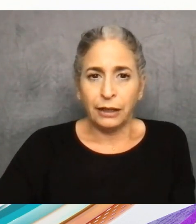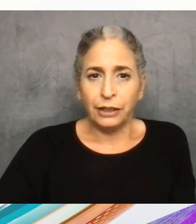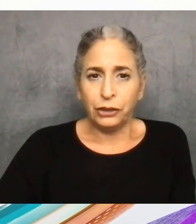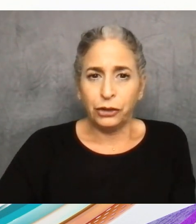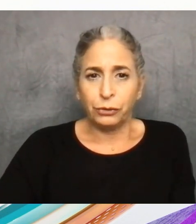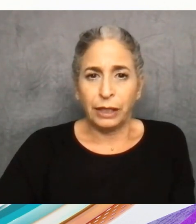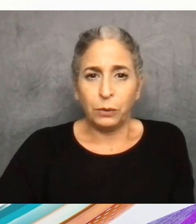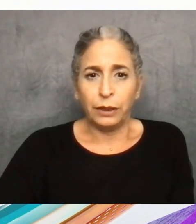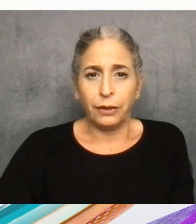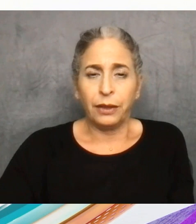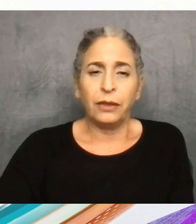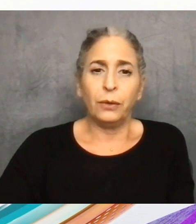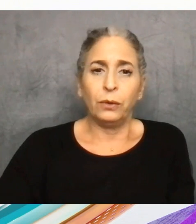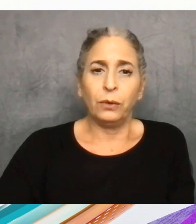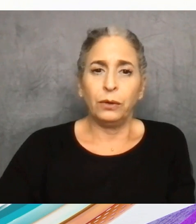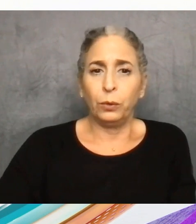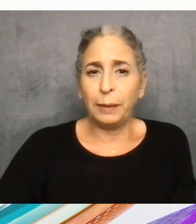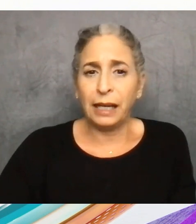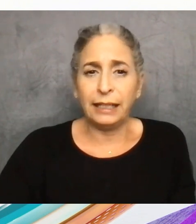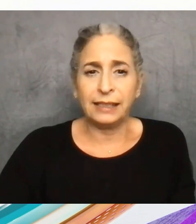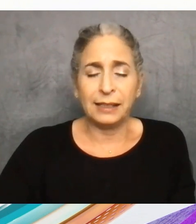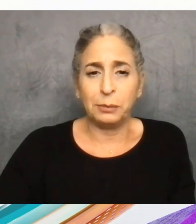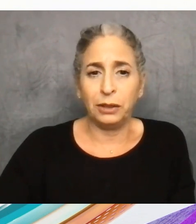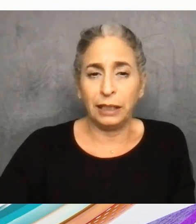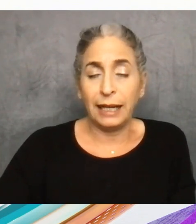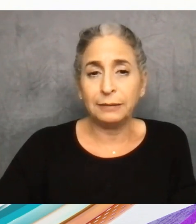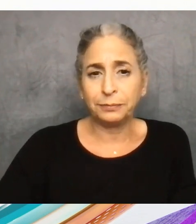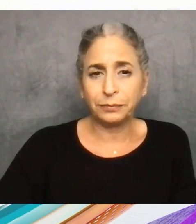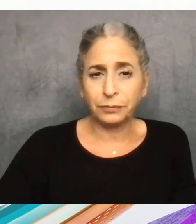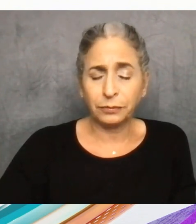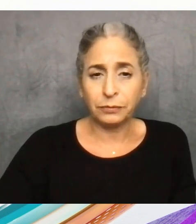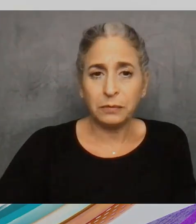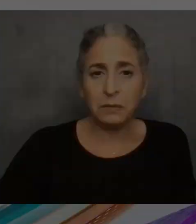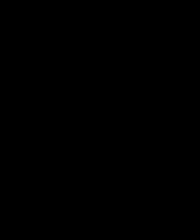our industry with website accessibility.